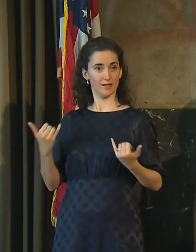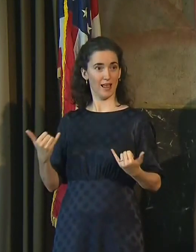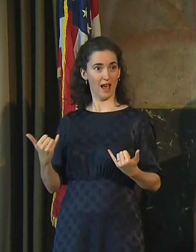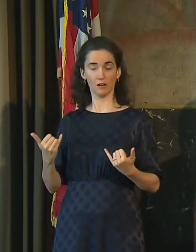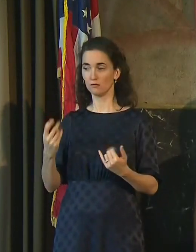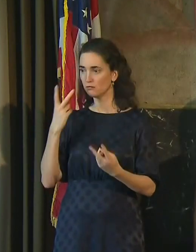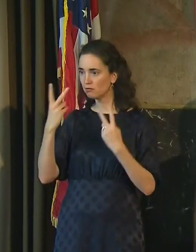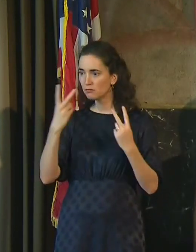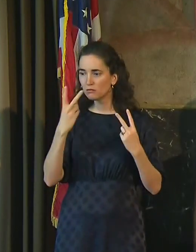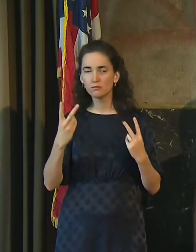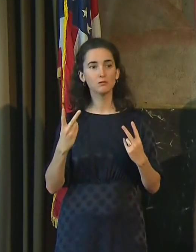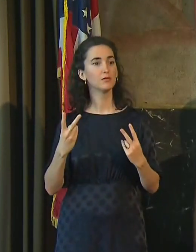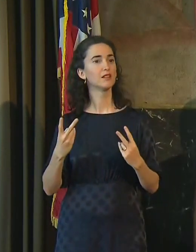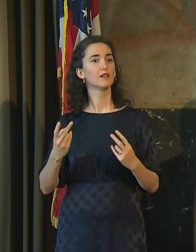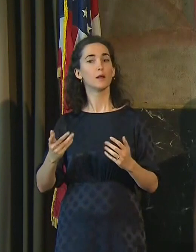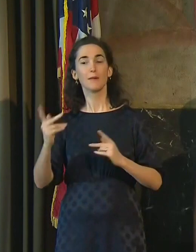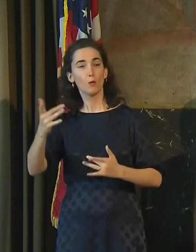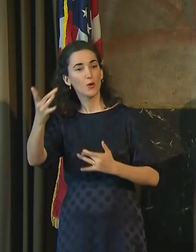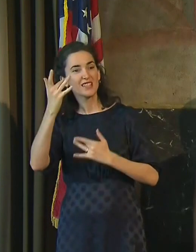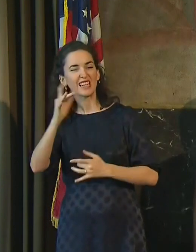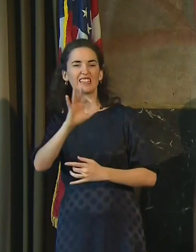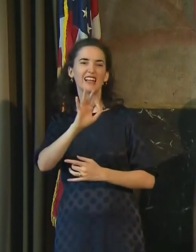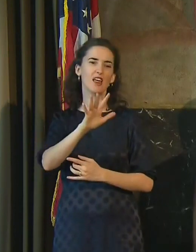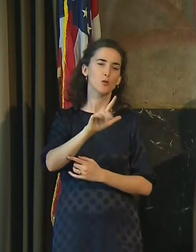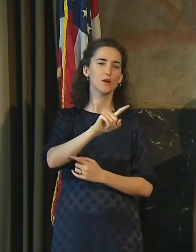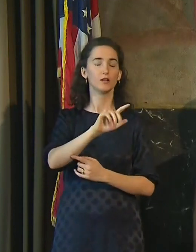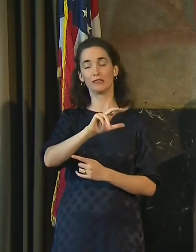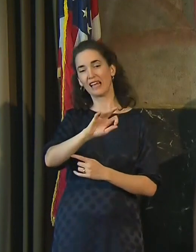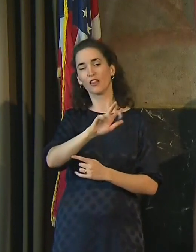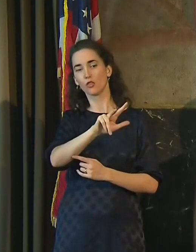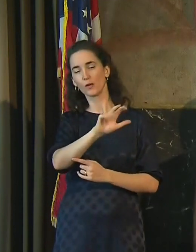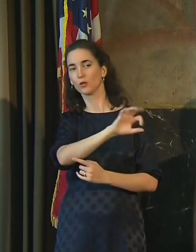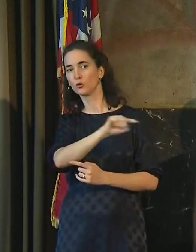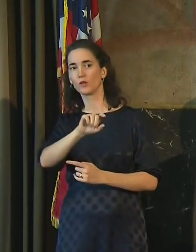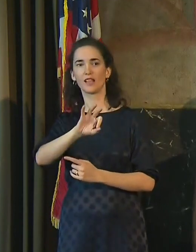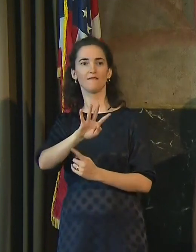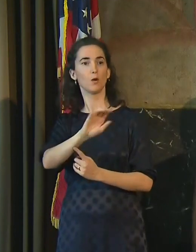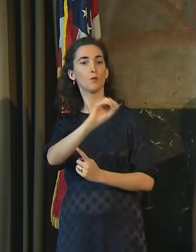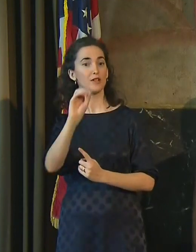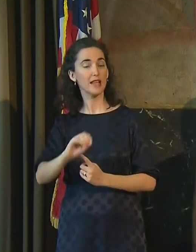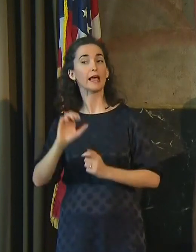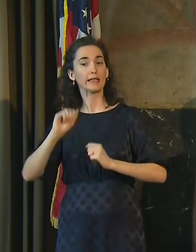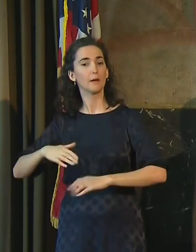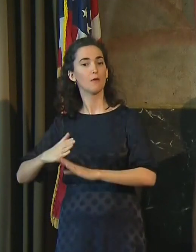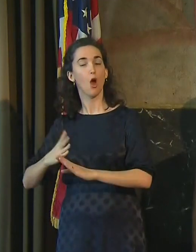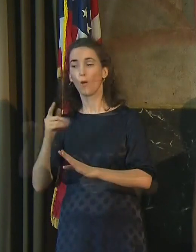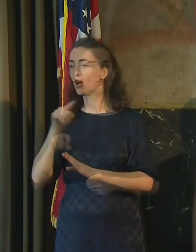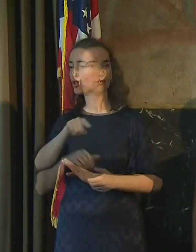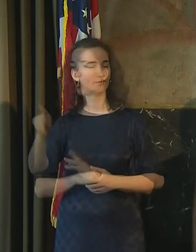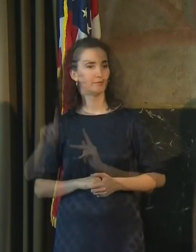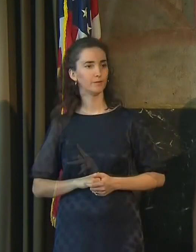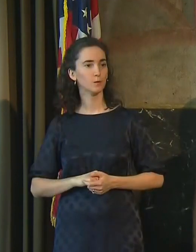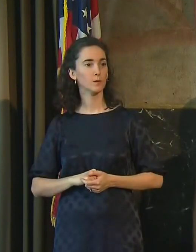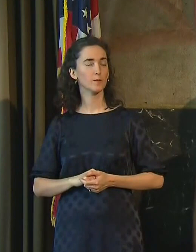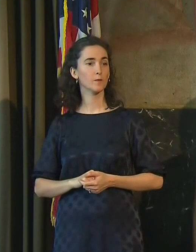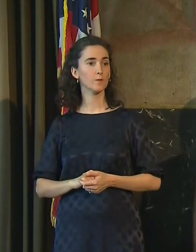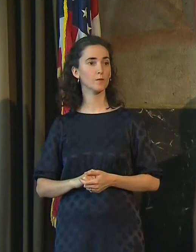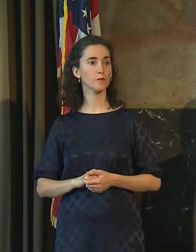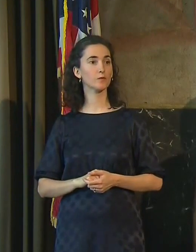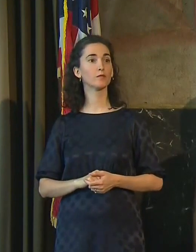LOUISIANA STILL SITS IS ONE OF THE FIVE LEAST LOUISIANA STILL SITS IS ONE OF THE FIVE LEAST VACCINATED THE FIVE LEAST VACCINATED THE FIVE LEAST VACCINATED STATES THE FIVE LEAST VACCINATED STATES IN THE FIVE LEAST VACCINATED STATES IN THE THE FIVE LEAST VACCINATED STATES IN THE COUNTRY THE FIVE LEAST VACCINATED STATES IN THE COUNTRY >> THE FIVE LEAST VACCINATED STATES IN THE COUNTRY >> AS STATES IN THE COUNTRY >> AS STATES IN THE COUNTRY >> AS BEST STATES IN THE COUNTRY >> AS BEST WE STATES IN THE COUNTRY >> AS BEST WE CAN STATES IN THE COUNTRY >> AS BEST WE CAN TELL STATES IN THE COUNTRY >> AS BEST WE CAN TELL ON STATES IN THE COUNTRY >> AS BEST WE CAN TELL ON CURRENT BEST WE CAN TELL ON CURRENT BEST WE CAN TELL ON CURRENT DATA BEST WE CAN TELL ON CURRENT DATA 93 BEST WE CAN TELL ON CURRENT DATA 93 94 BEST WE CAN TELL ON CURRENT DATA 93 94 PERCENT BEST WE CAN TELL ON CURRENT DATA 93 94 PERCENT OF BEST WE CAN TELL ON CURRENT DATA 93 94 PERCENT OF THE BEST WE CAN TELL ON CURRENT DATA 93 94 PERCENT OF THE CASES DATA 93 94 PERCENT OF THE CASES DATA 93 94 PERCENT OF THE CASES ARE